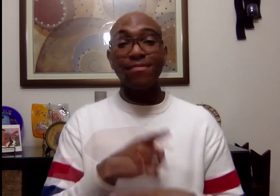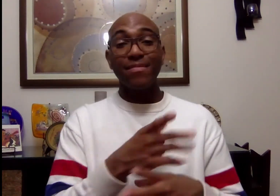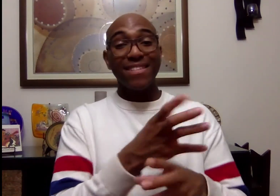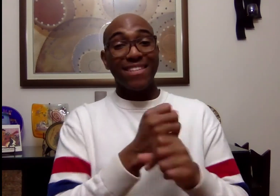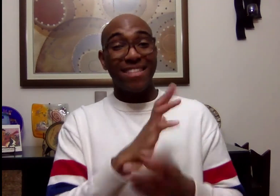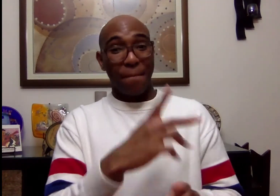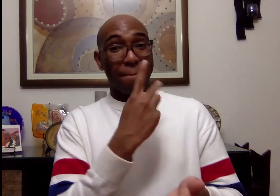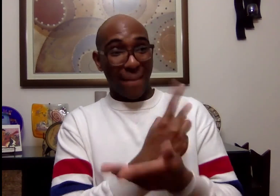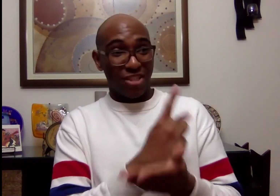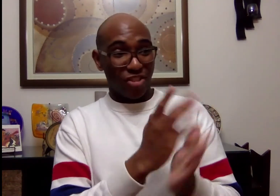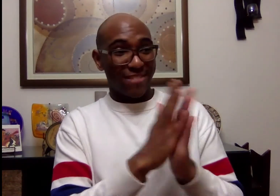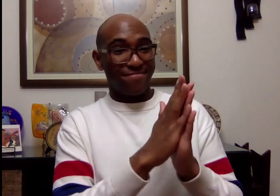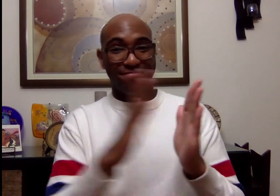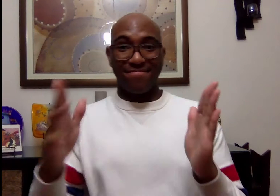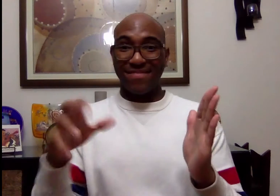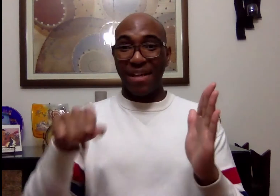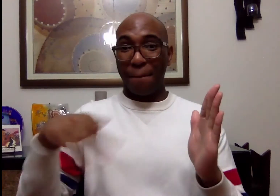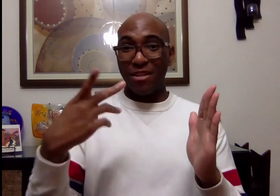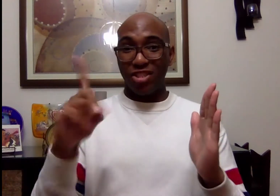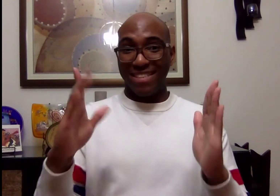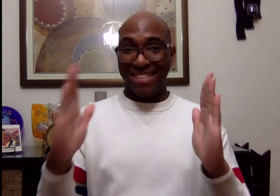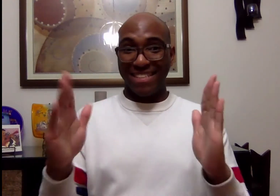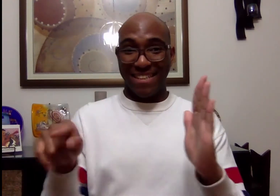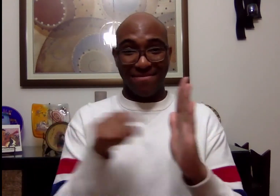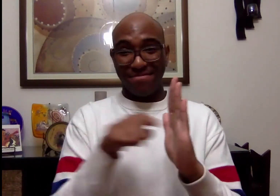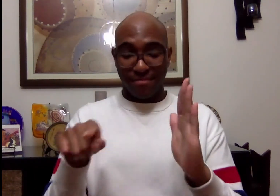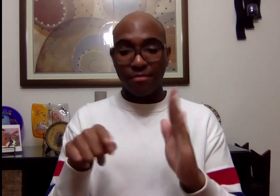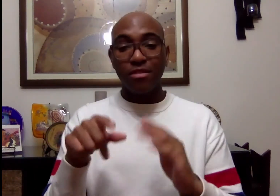In the time between receiving his Master’s and receiving his PhD,